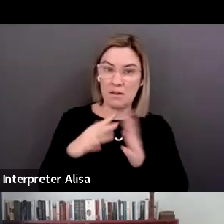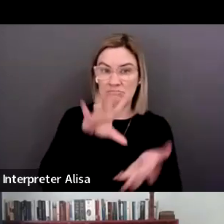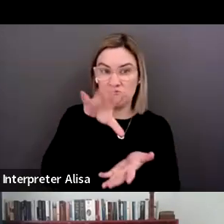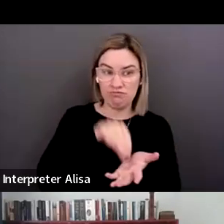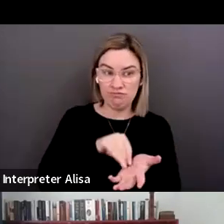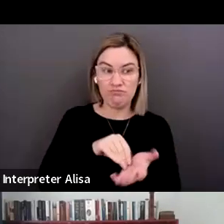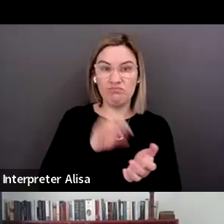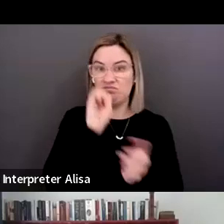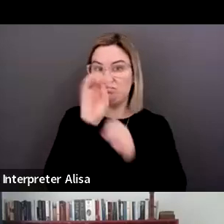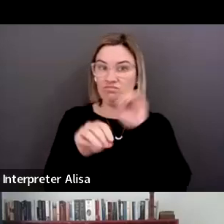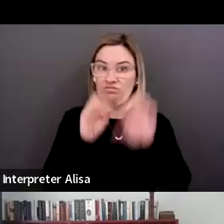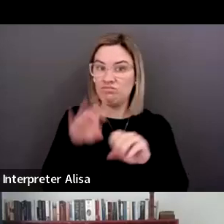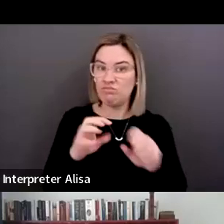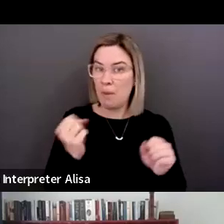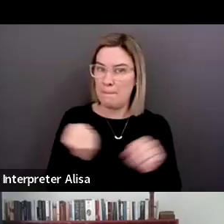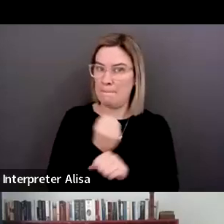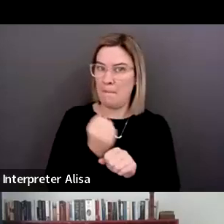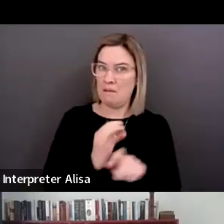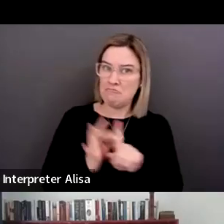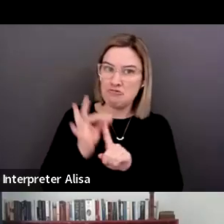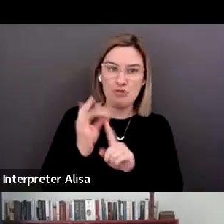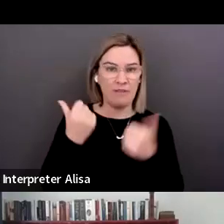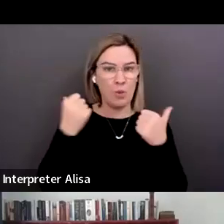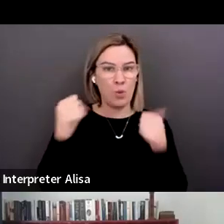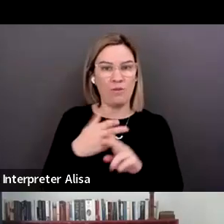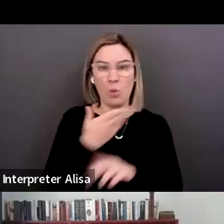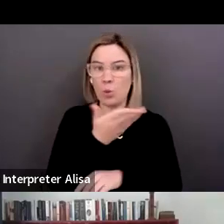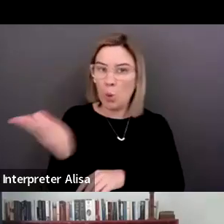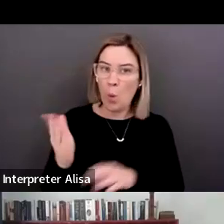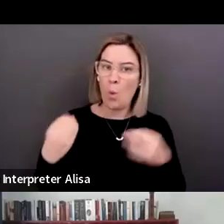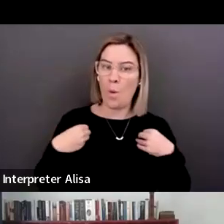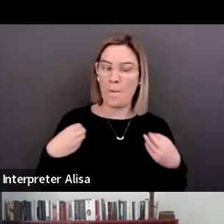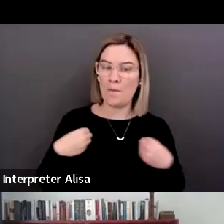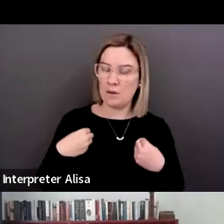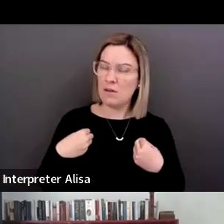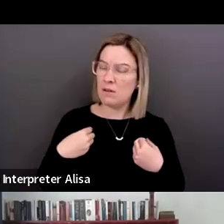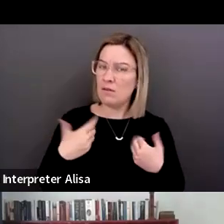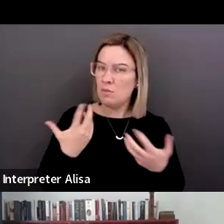have a code of ethics template which you can jump on our website and